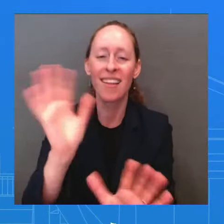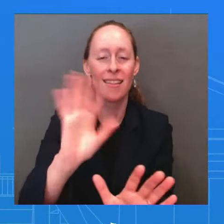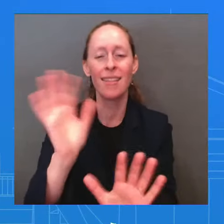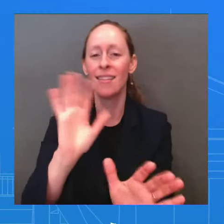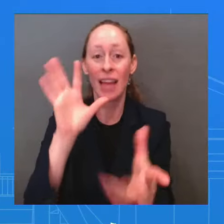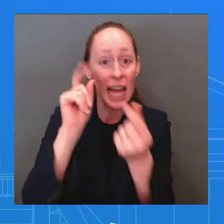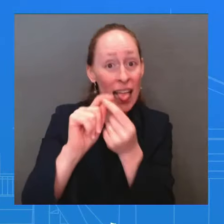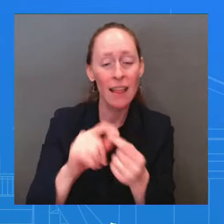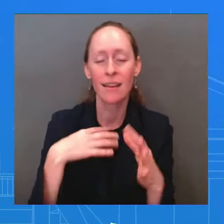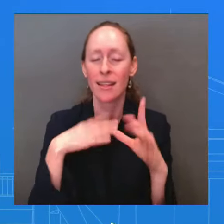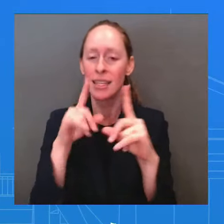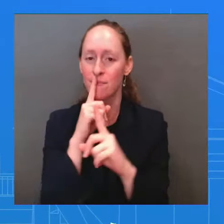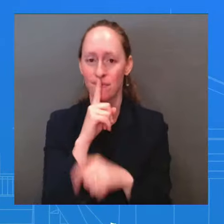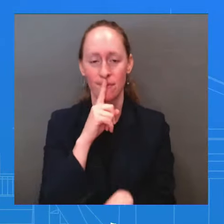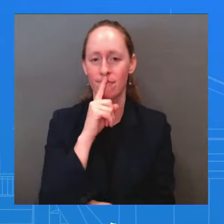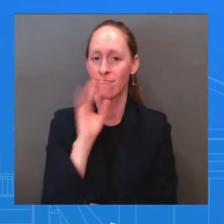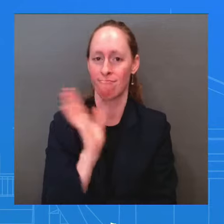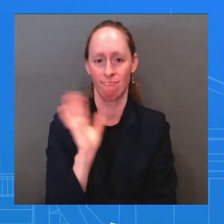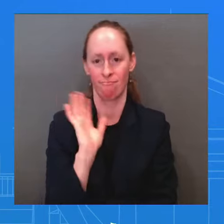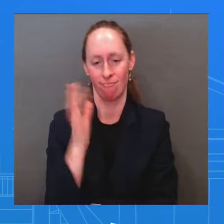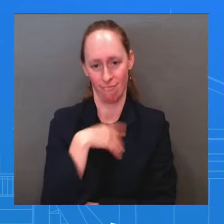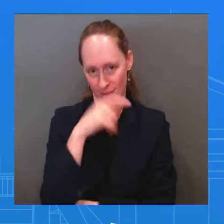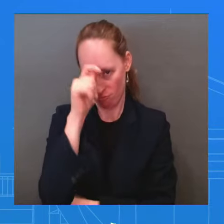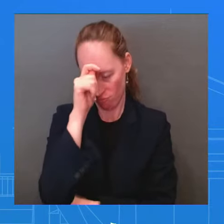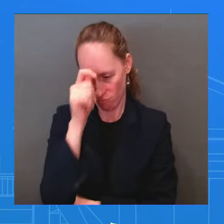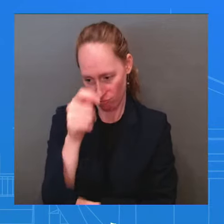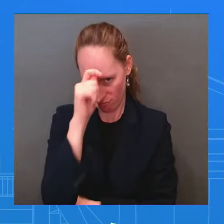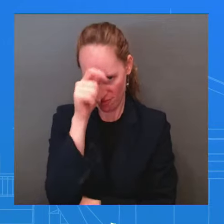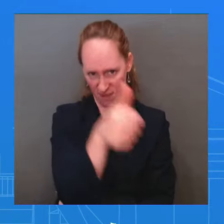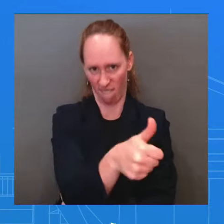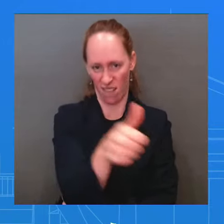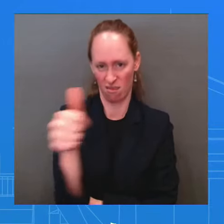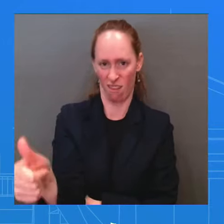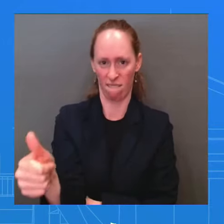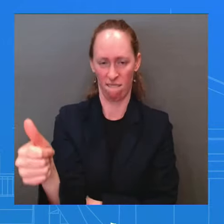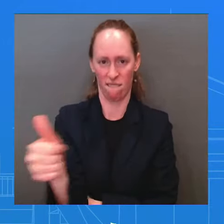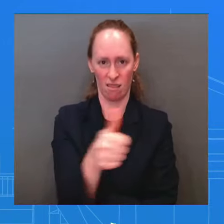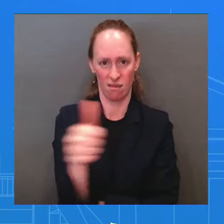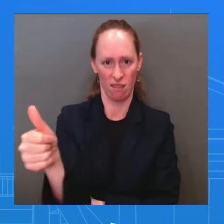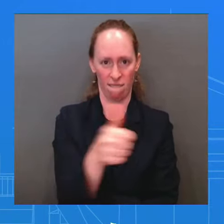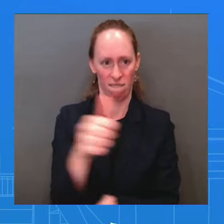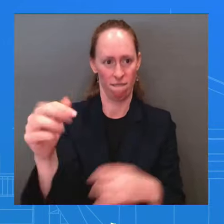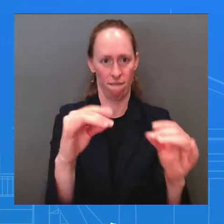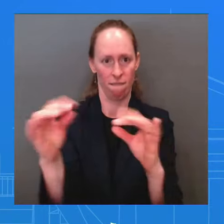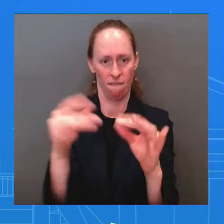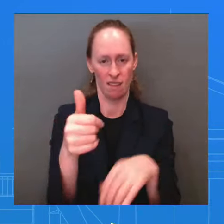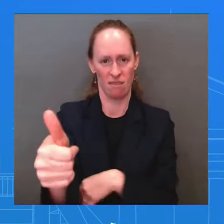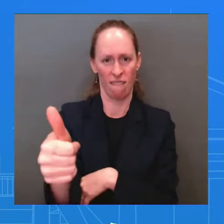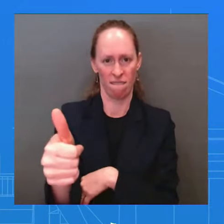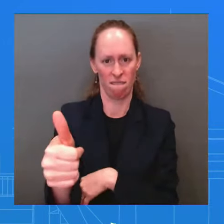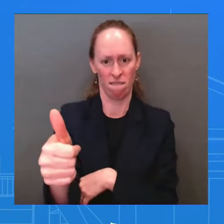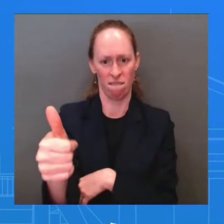He respects workers' rights to use their options for -- for collective bargaining. That's what we're seeing. The collective bargaining system works.